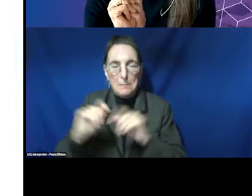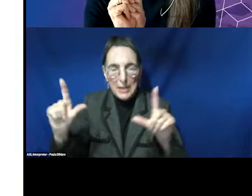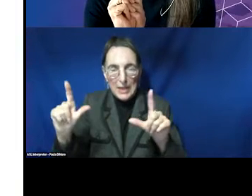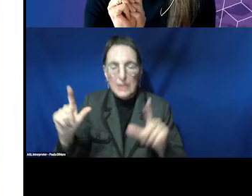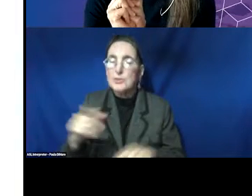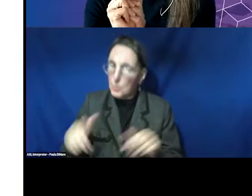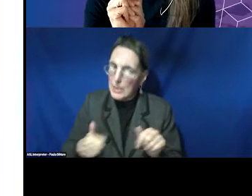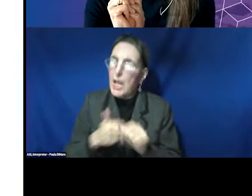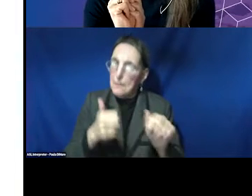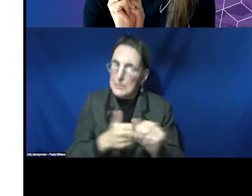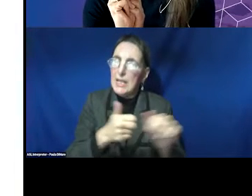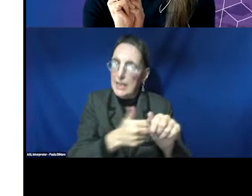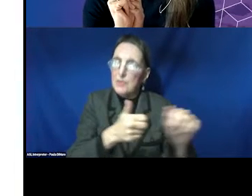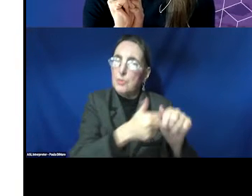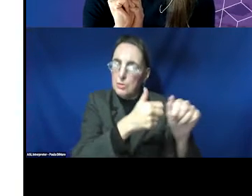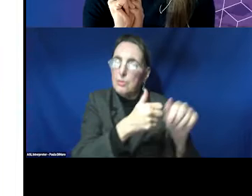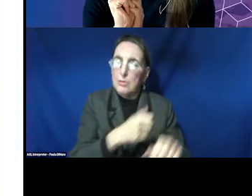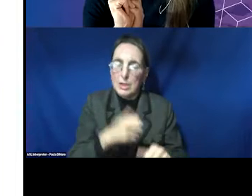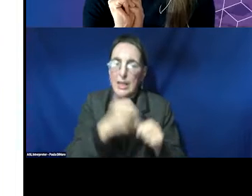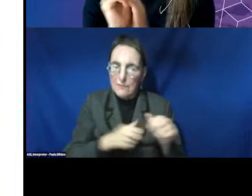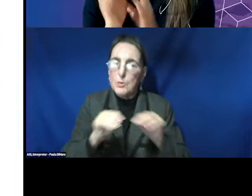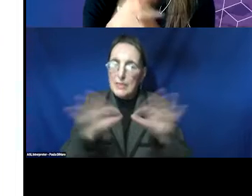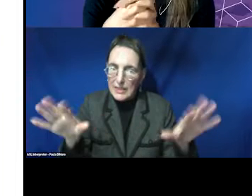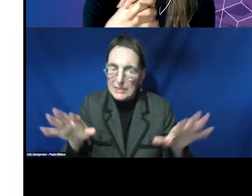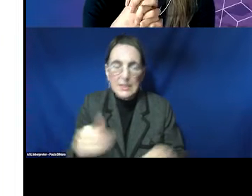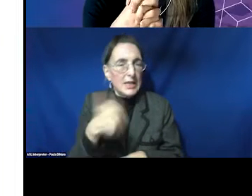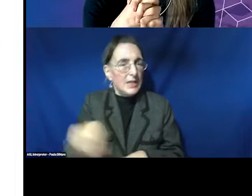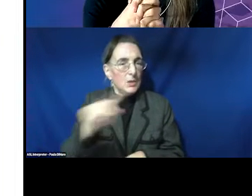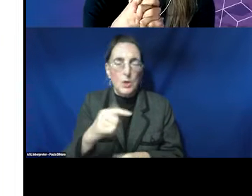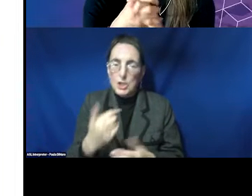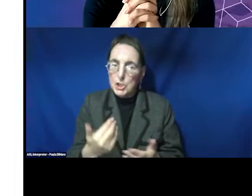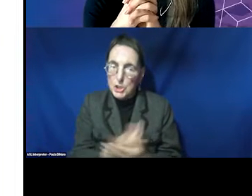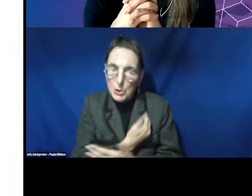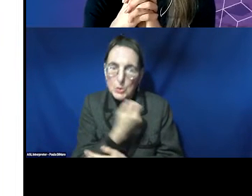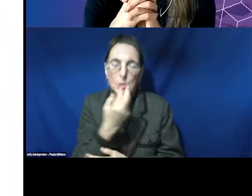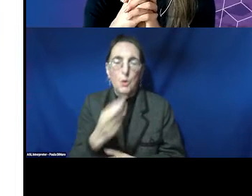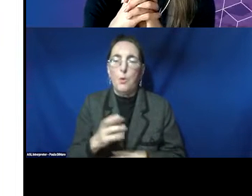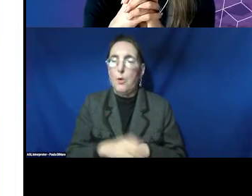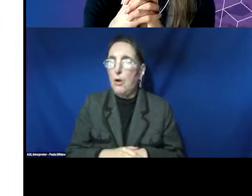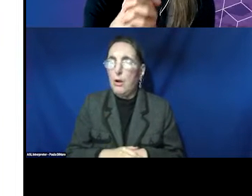I highly suggest anyone new or experienced to bookmark it just to see what kind